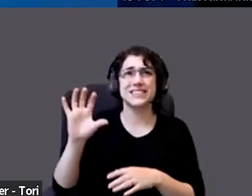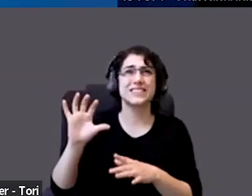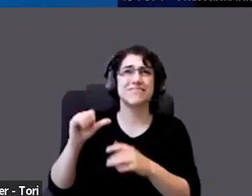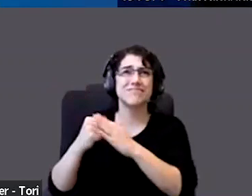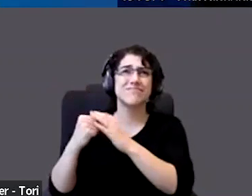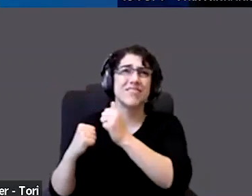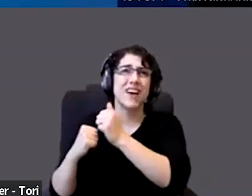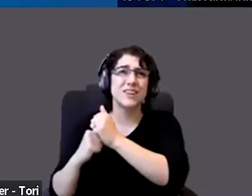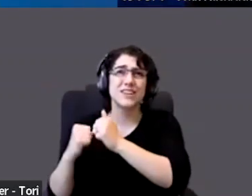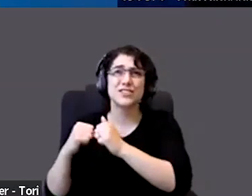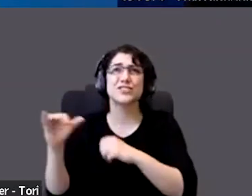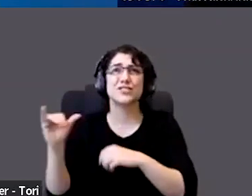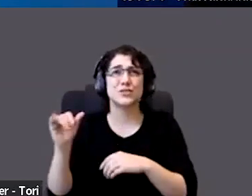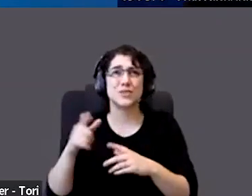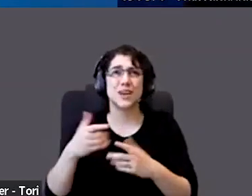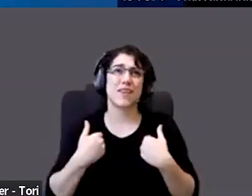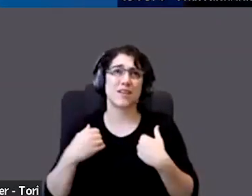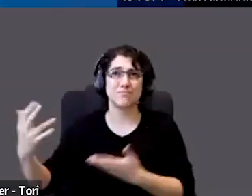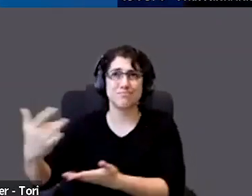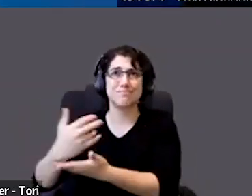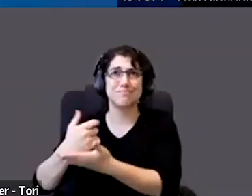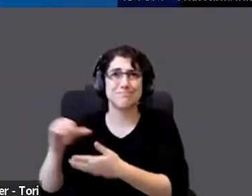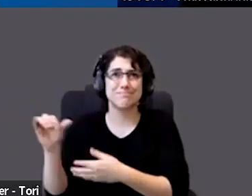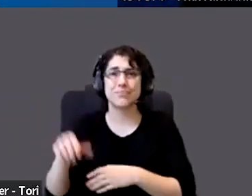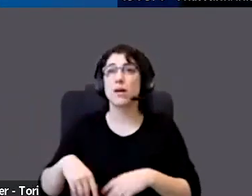Great. Thanks, Dan. I see four more questions. Over to Lynn Goldman.